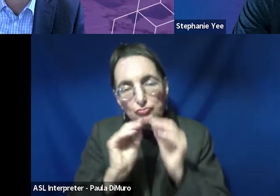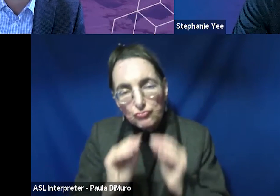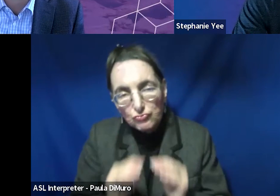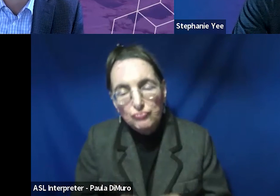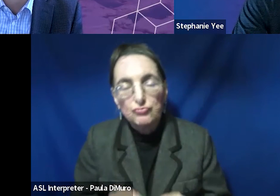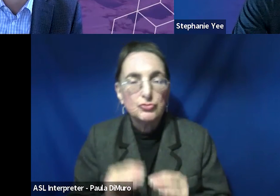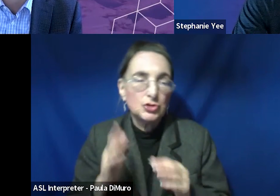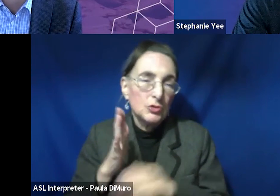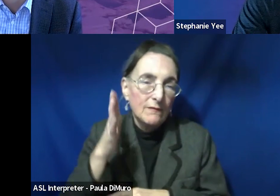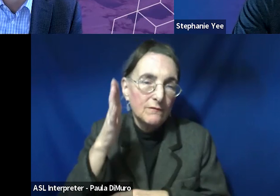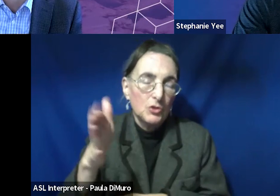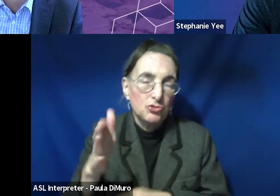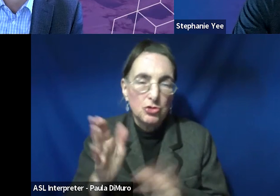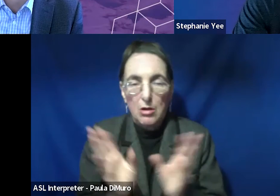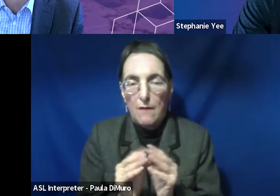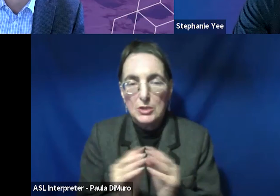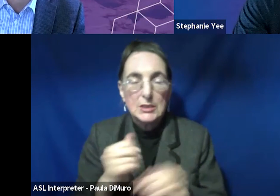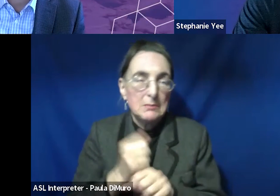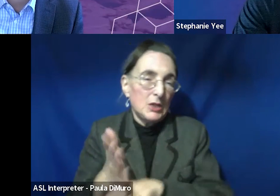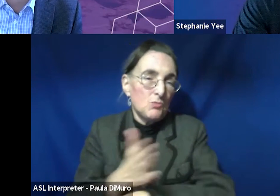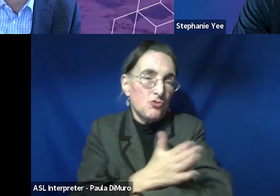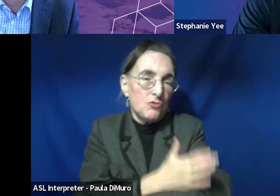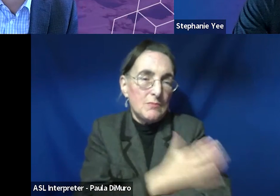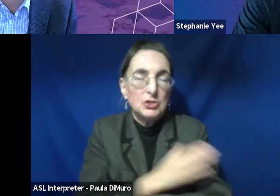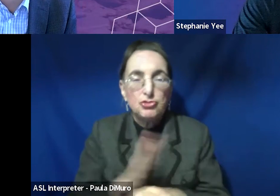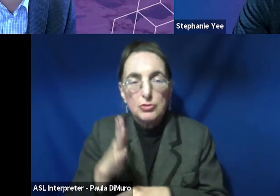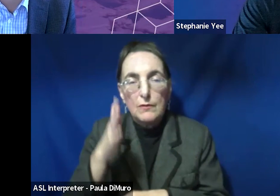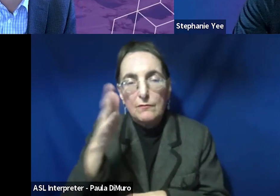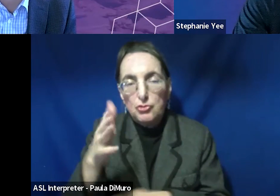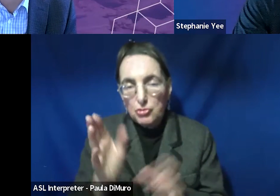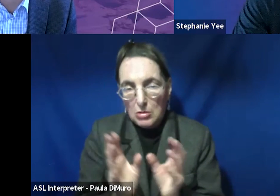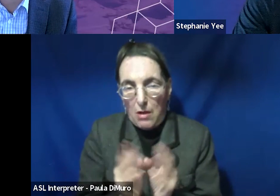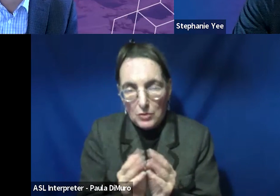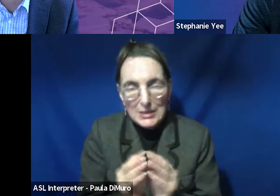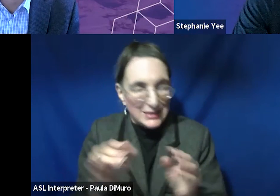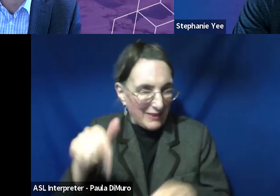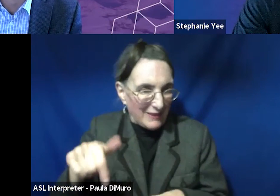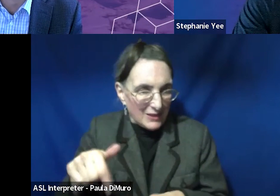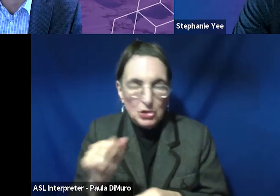make improvements to future conferences like this. So please do take the time to fill out that survey.